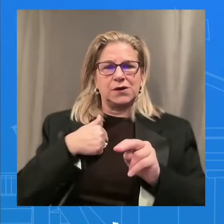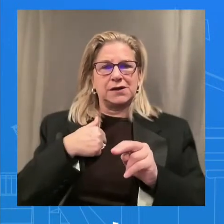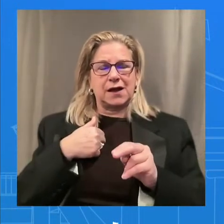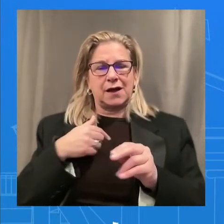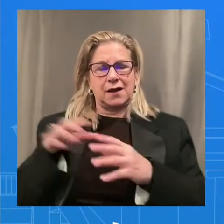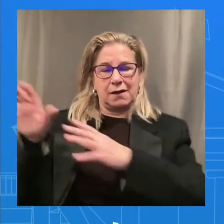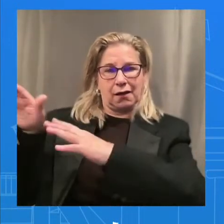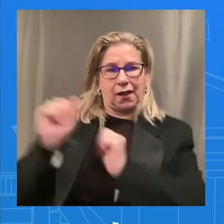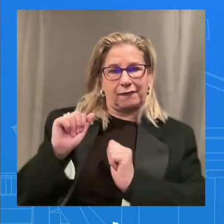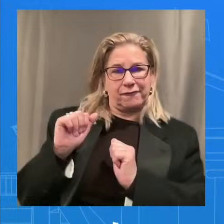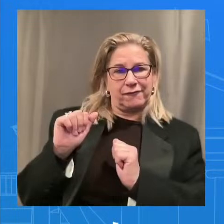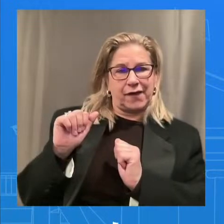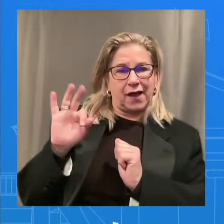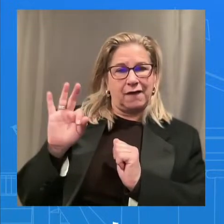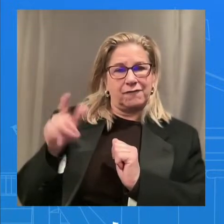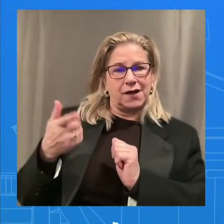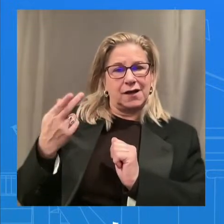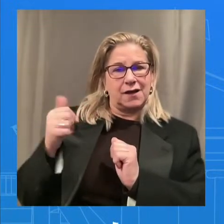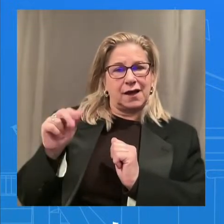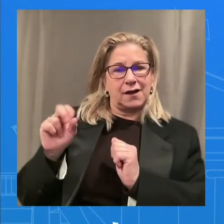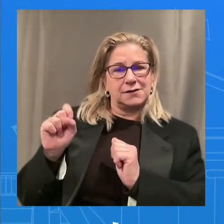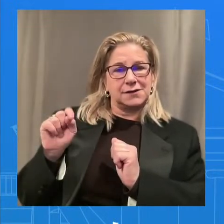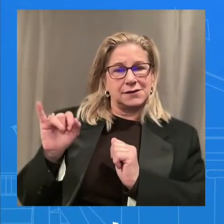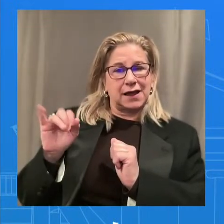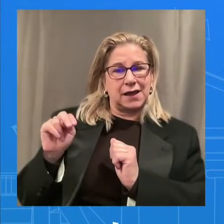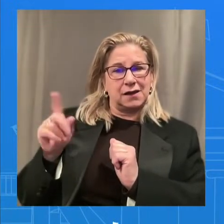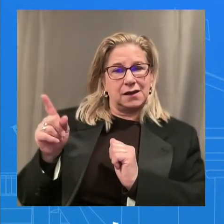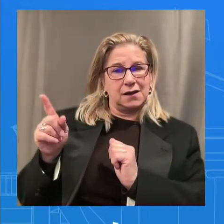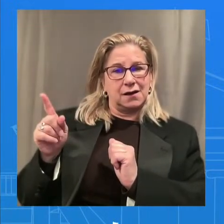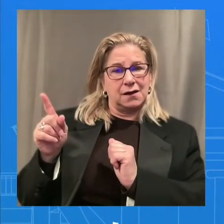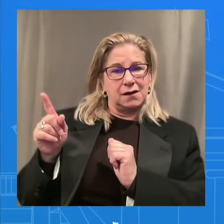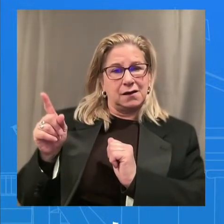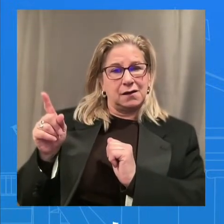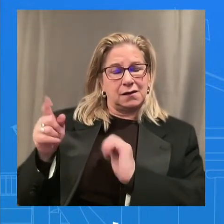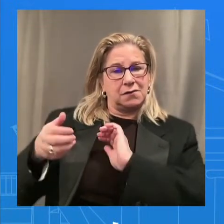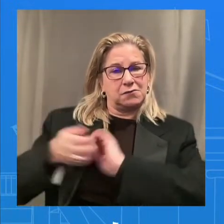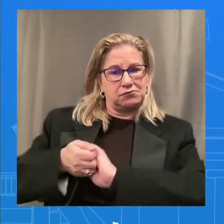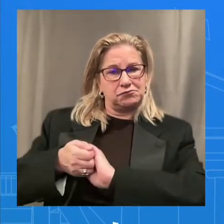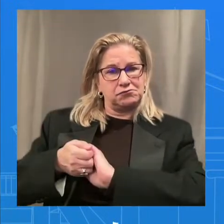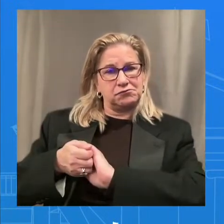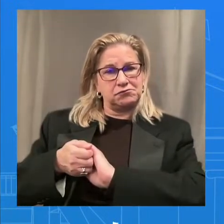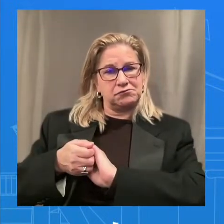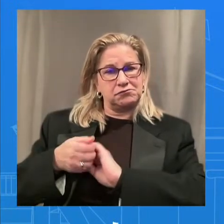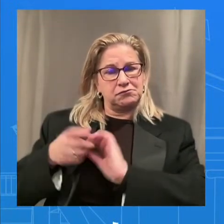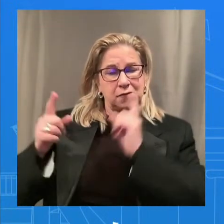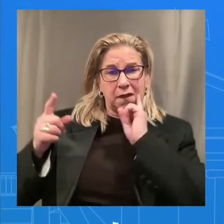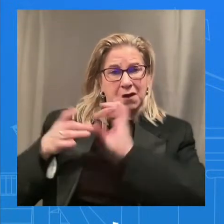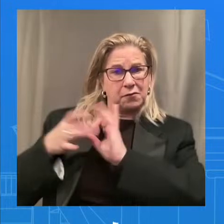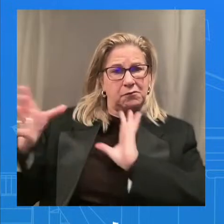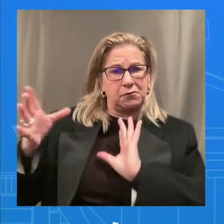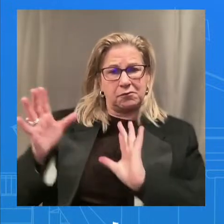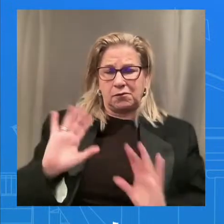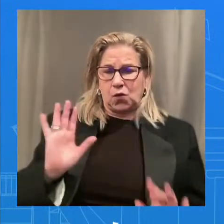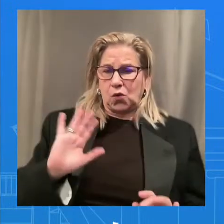Our alliances are at historic highs. They predicted that we would have a safe haven in Afghanistan